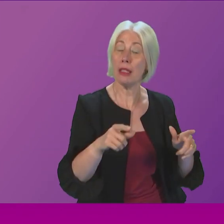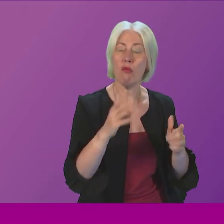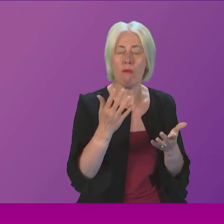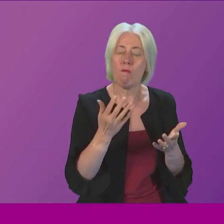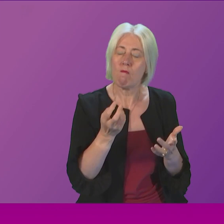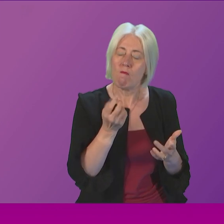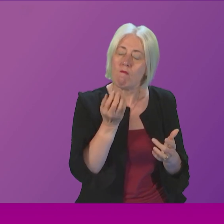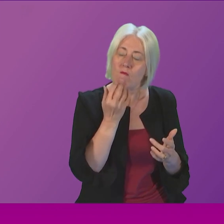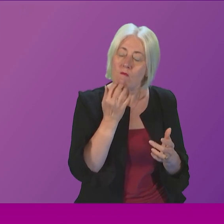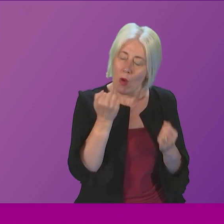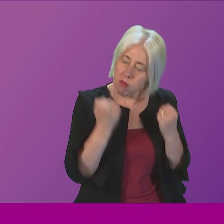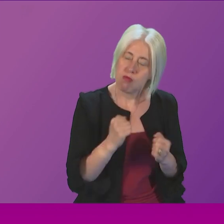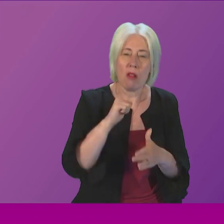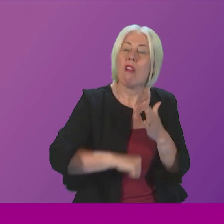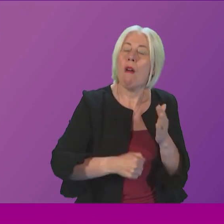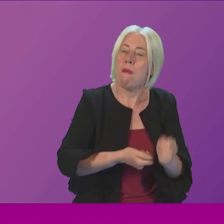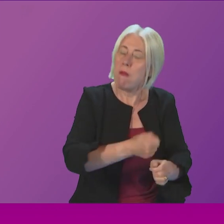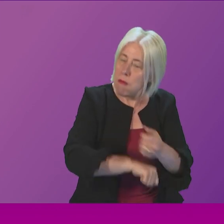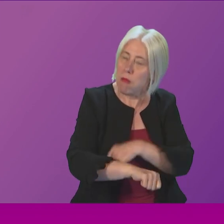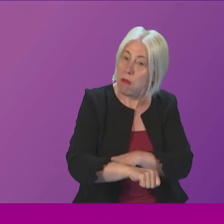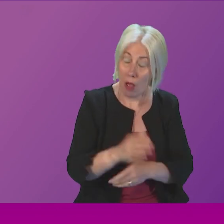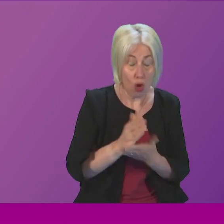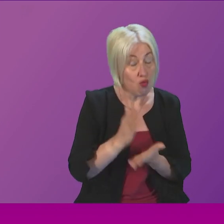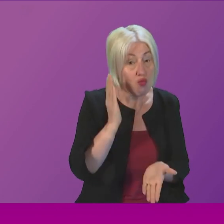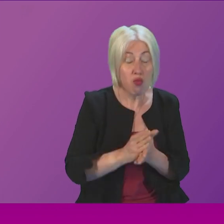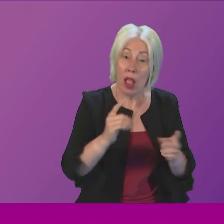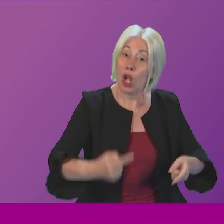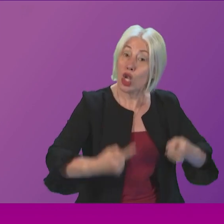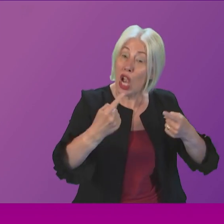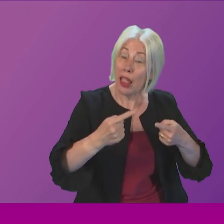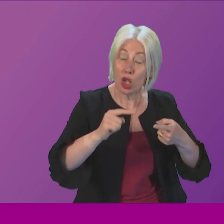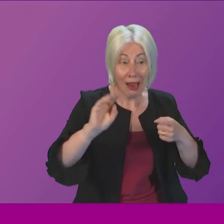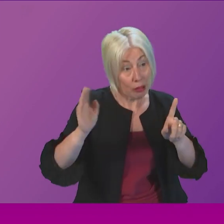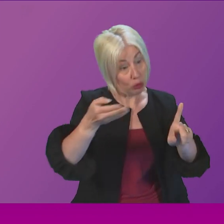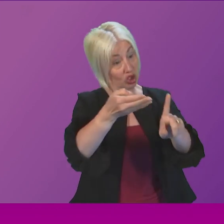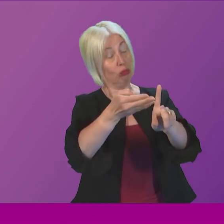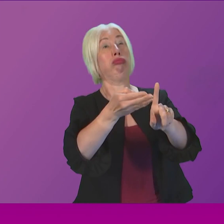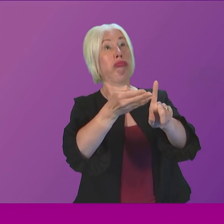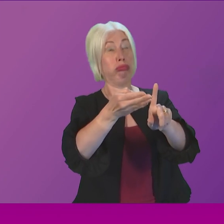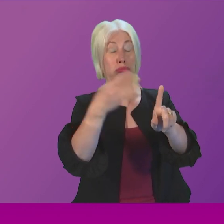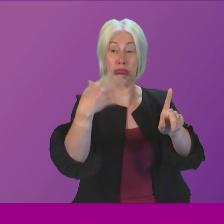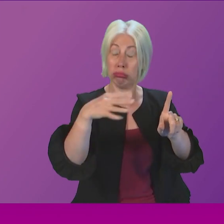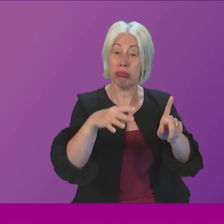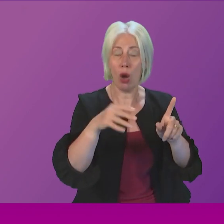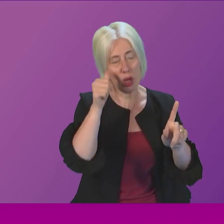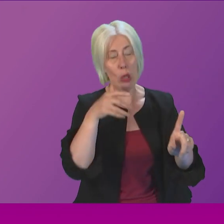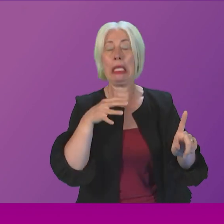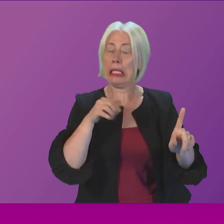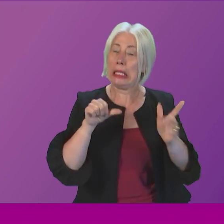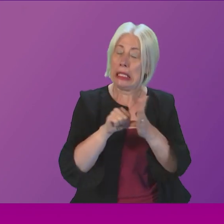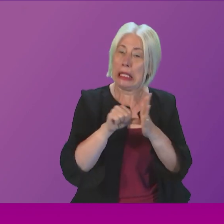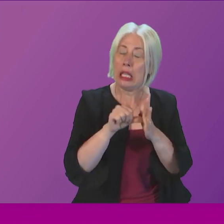There are real challenges in relation to the ambitious targets that we have for climate-friendly